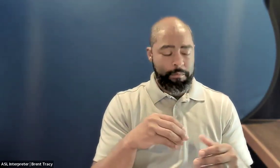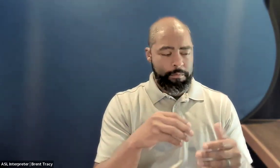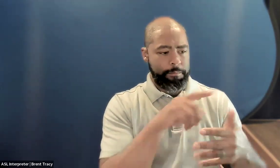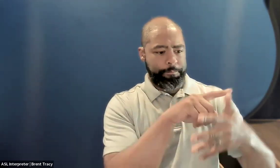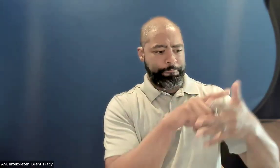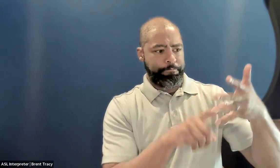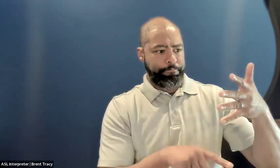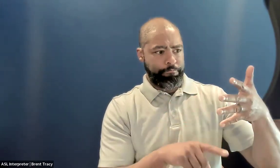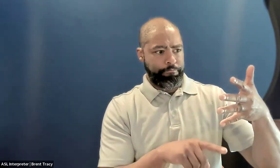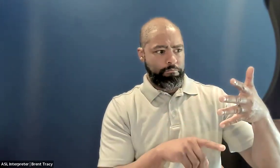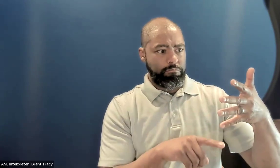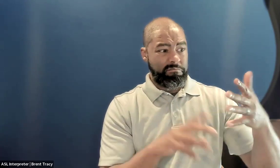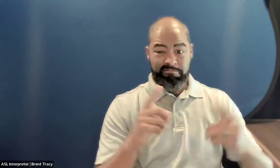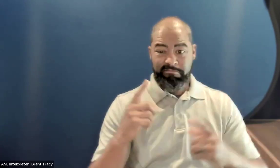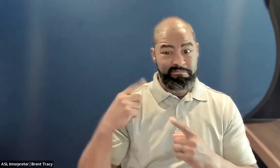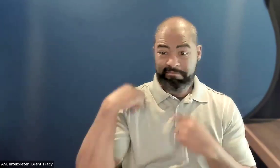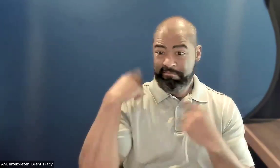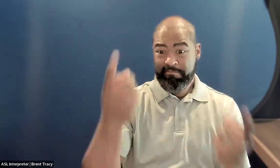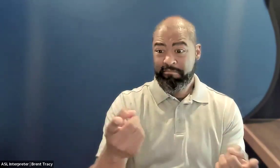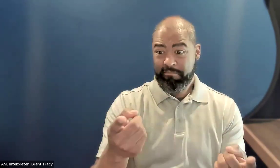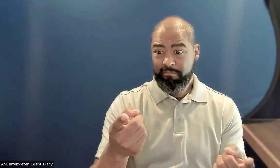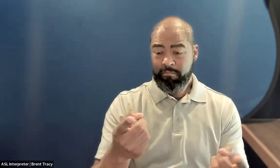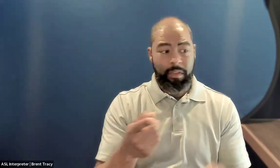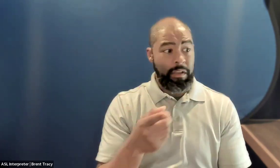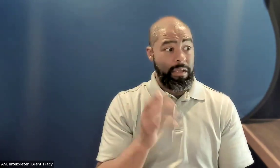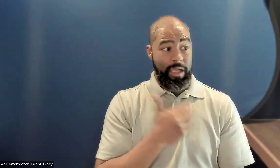occurring and we do think it's eminently reasonable and